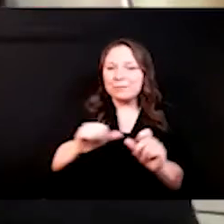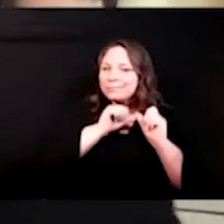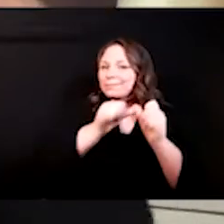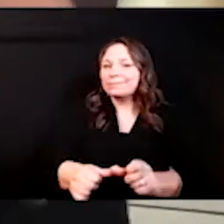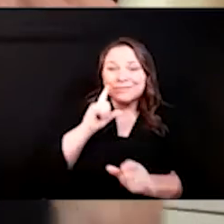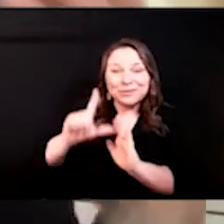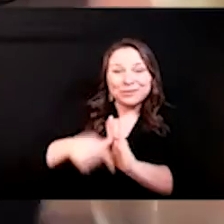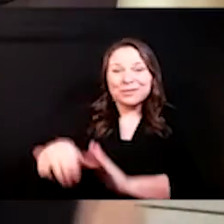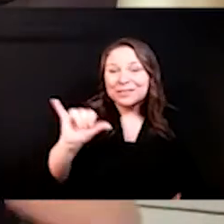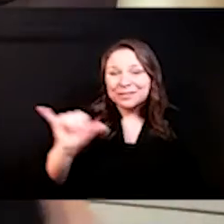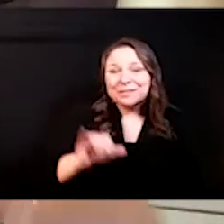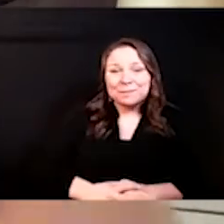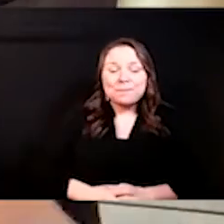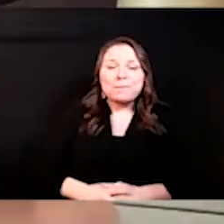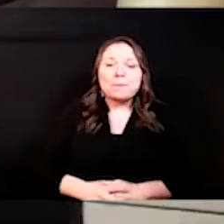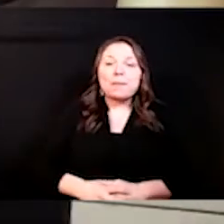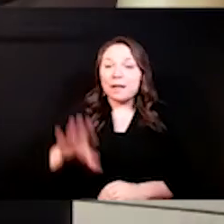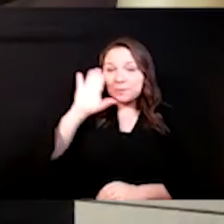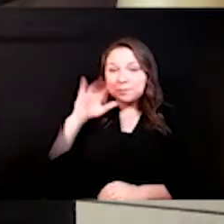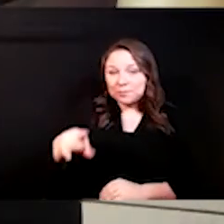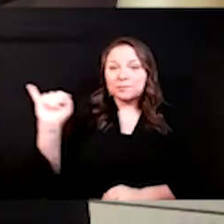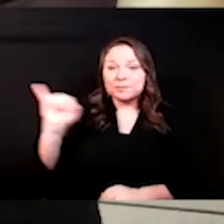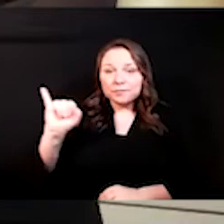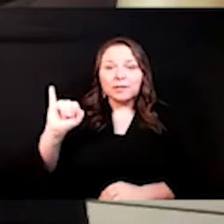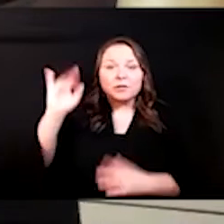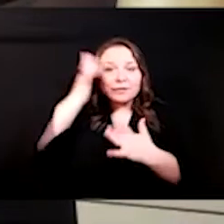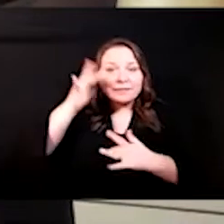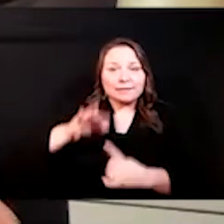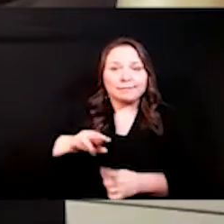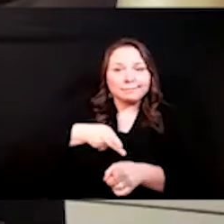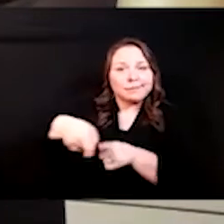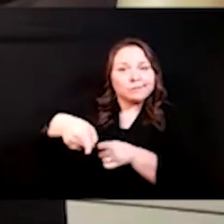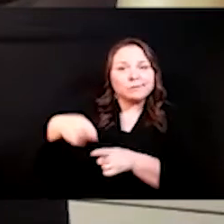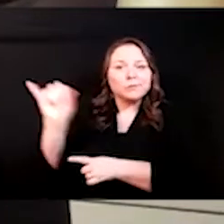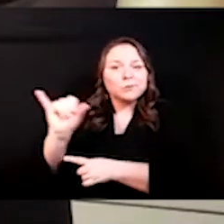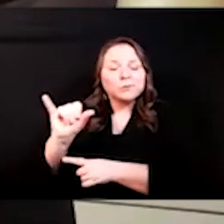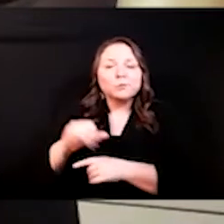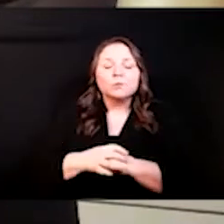AND IT MAY CONTINUE FOR SOME TIME. GIVEN THE FACT THAT YOU ARE AN INFECTIOUS DISEASE SPECIALIST, WHEN THAT